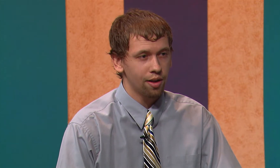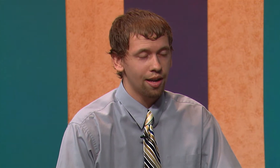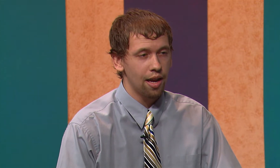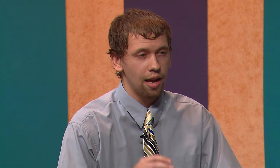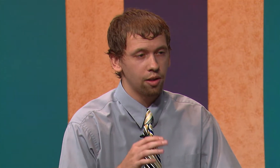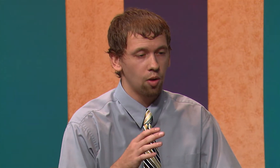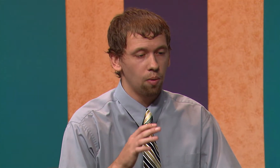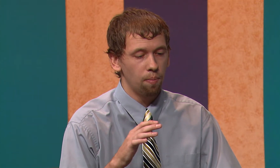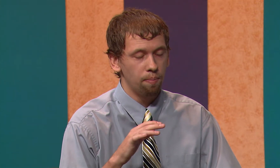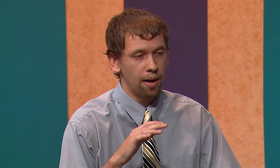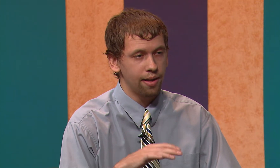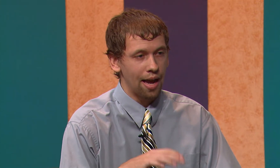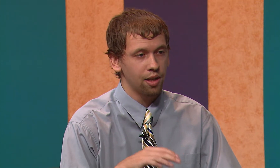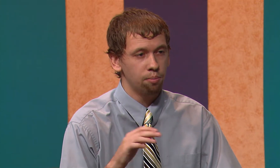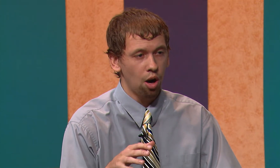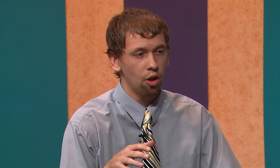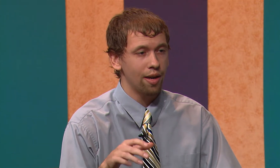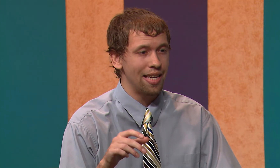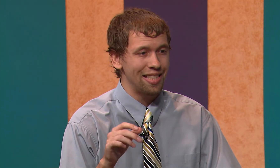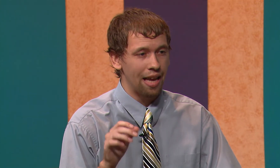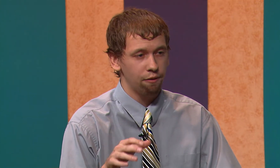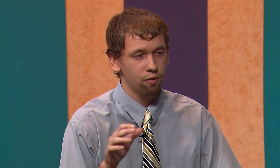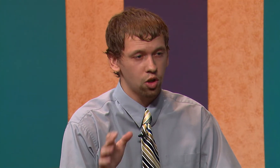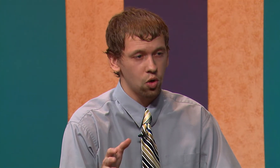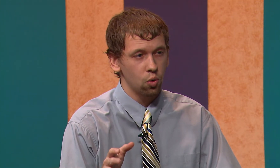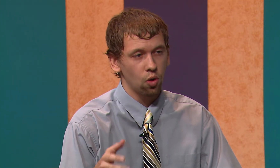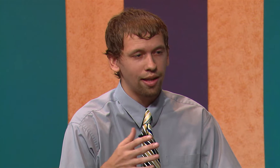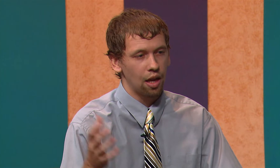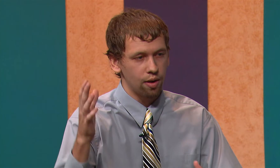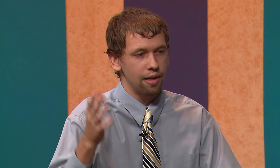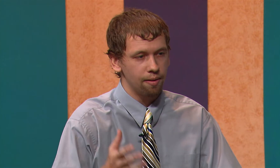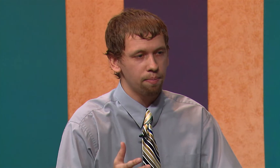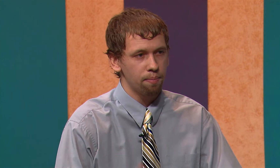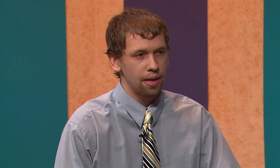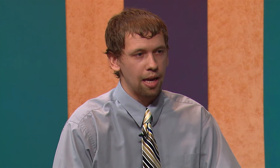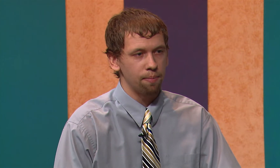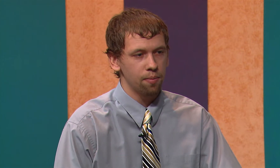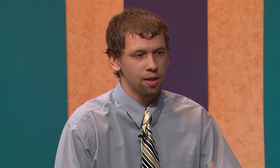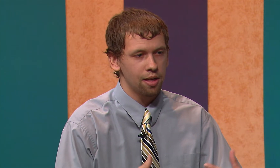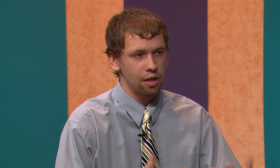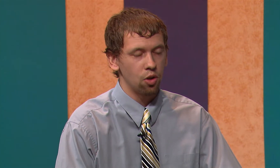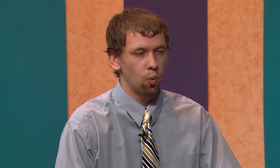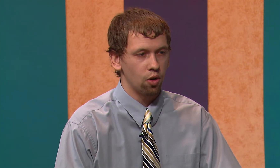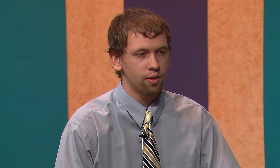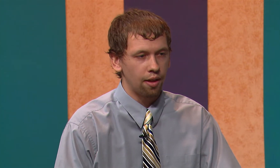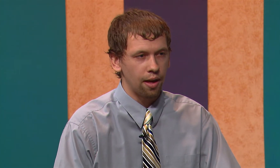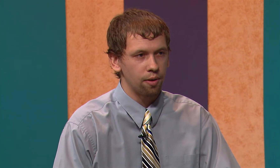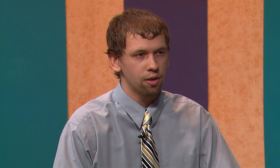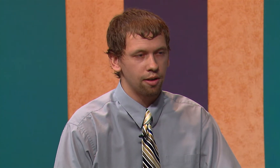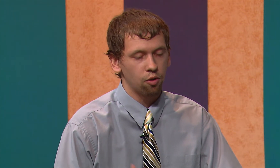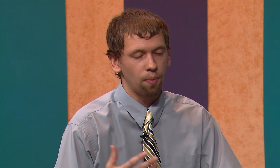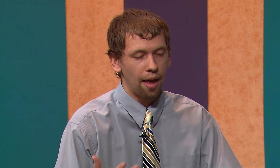interpreter, so my dad’s brother, he’s deaf to so that’s how he came into the world of sign language.